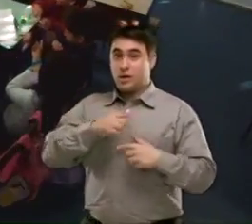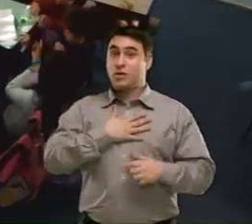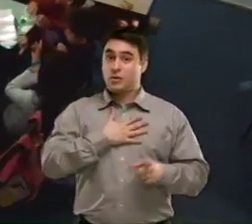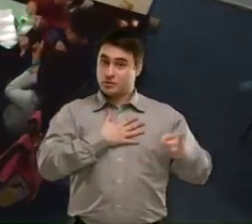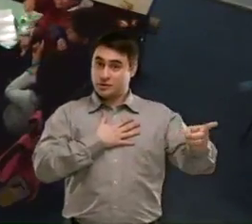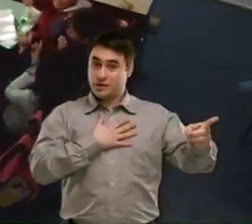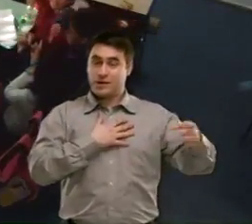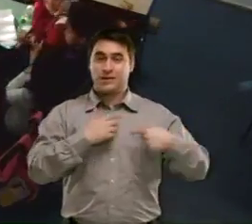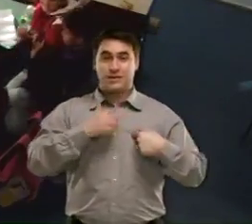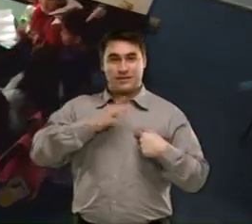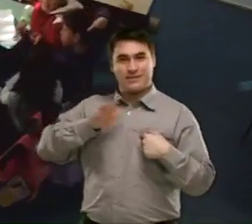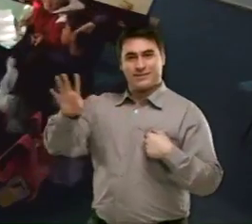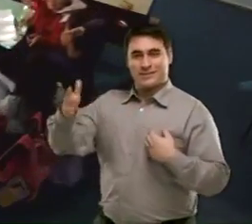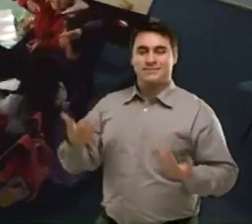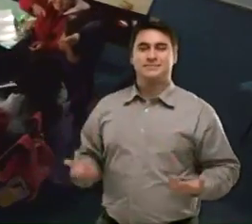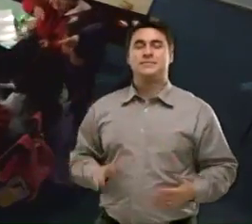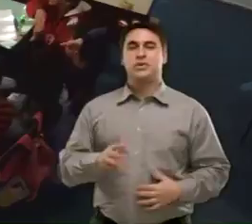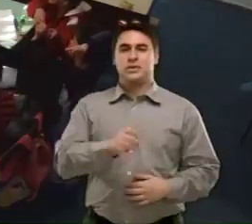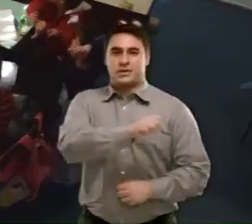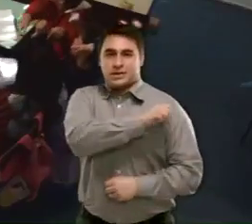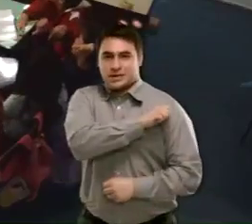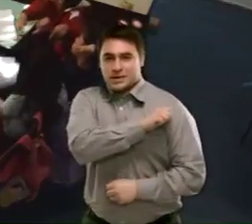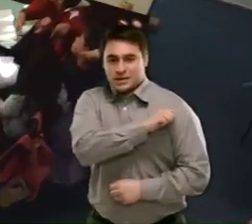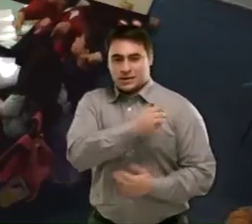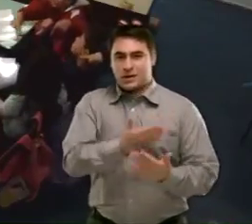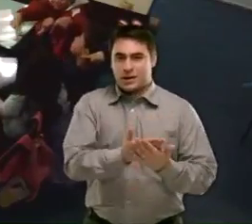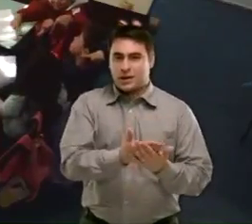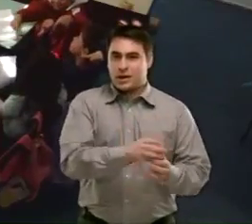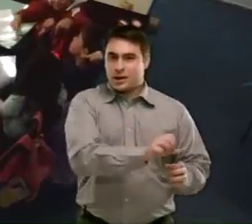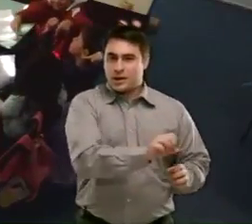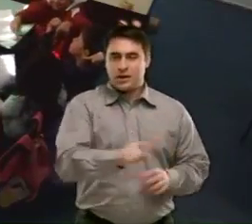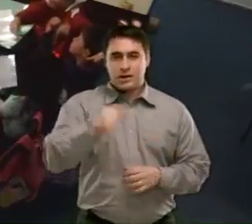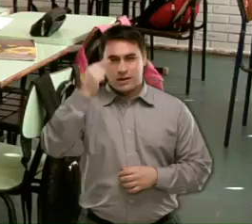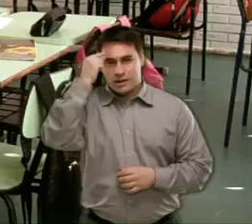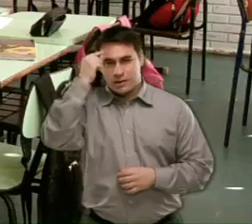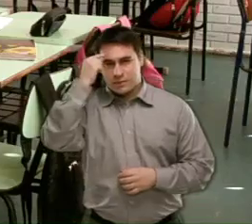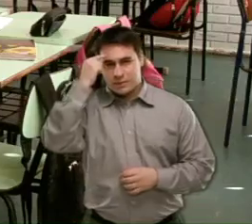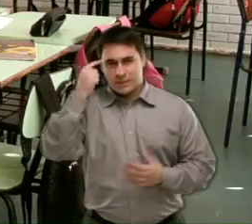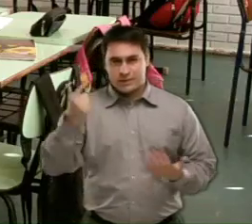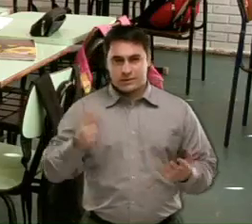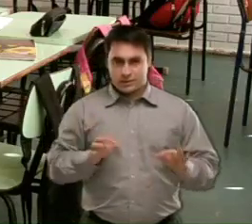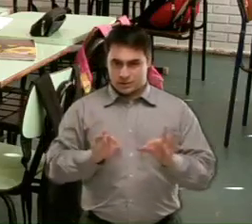The class is thought out, there is an individualized plan for this student,